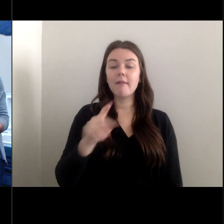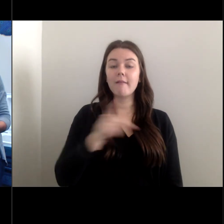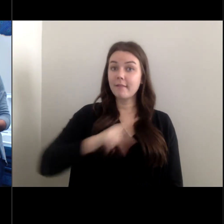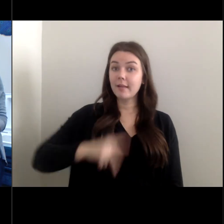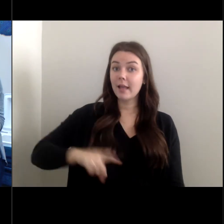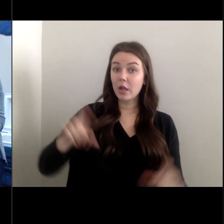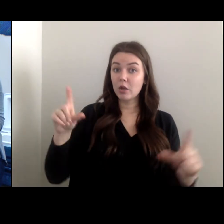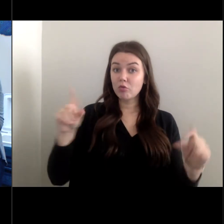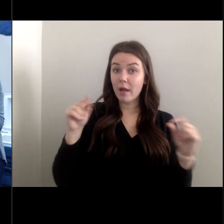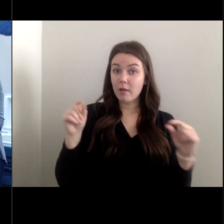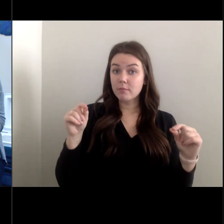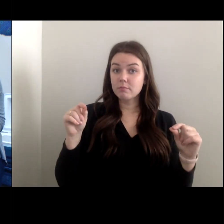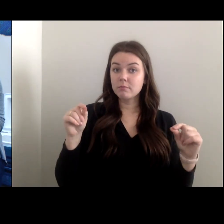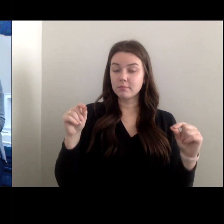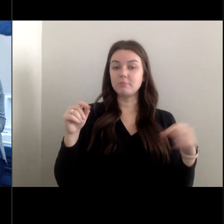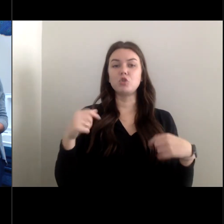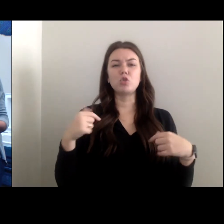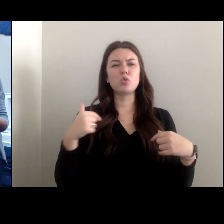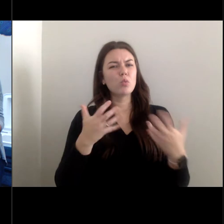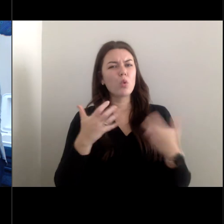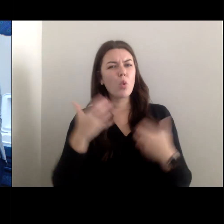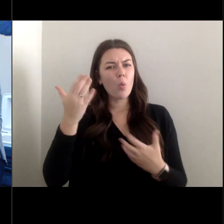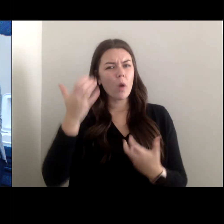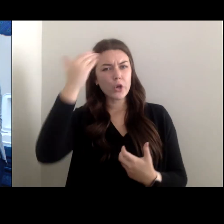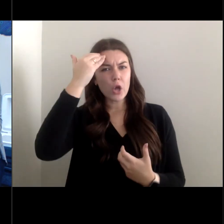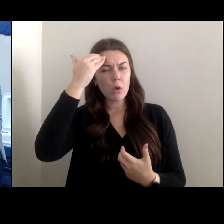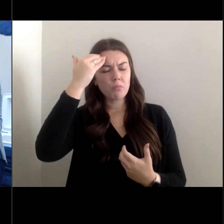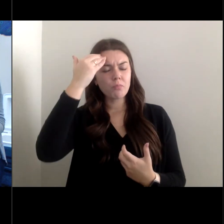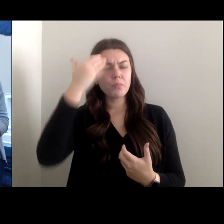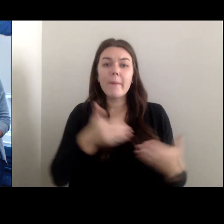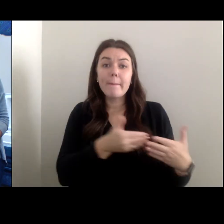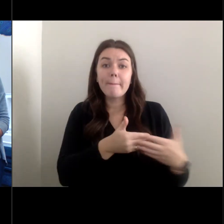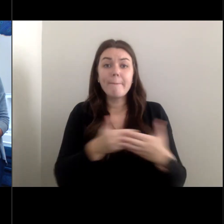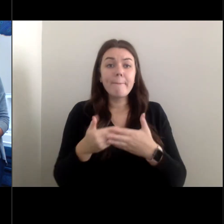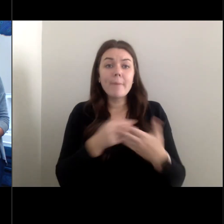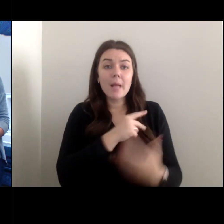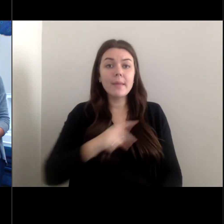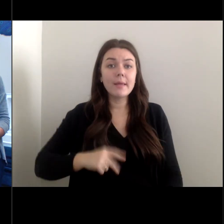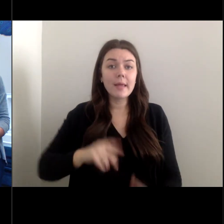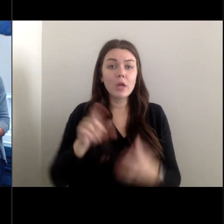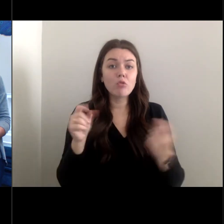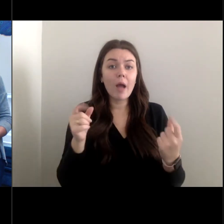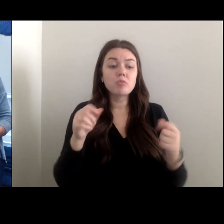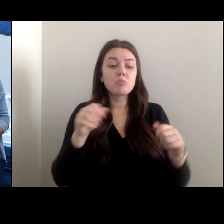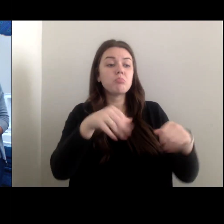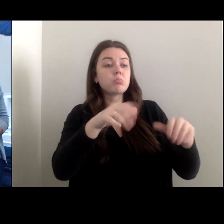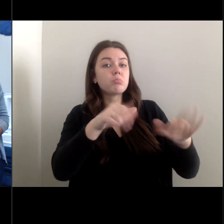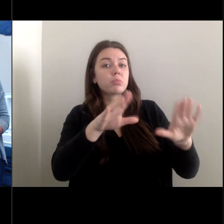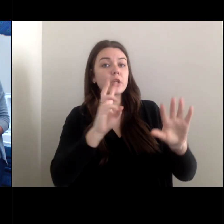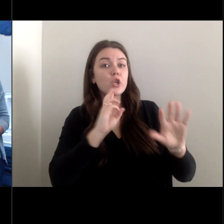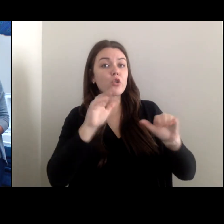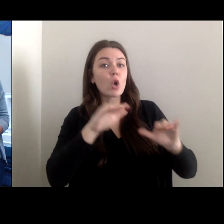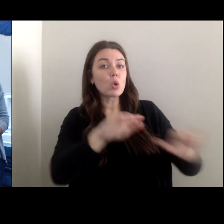we can put little baby red king crab out into the ocean to see if they can basically grow up into adults